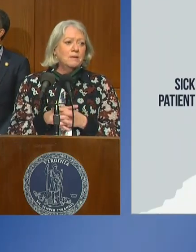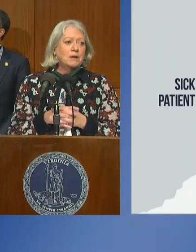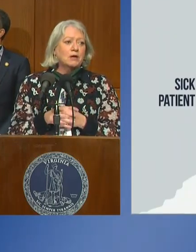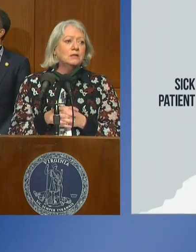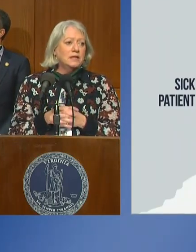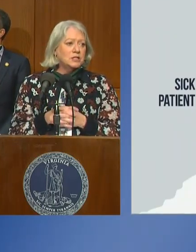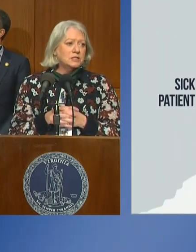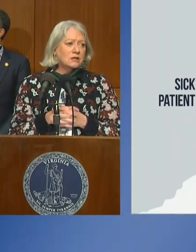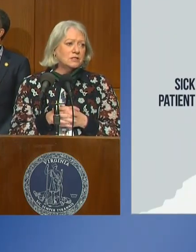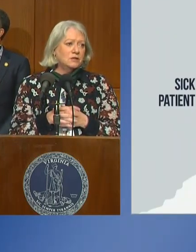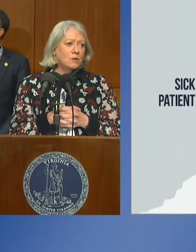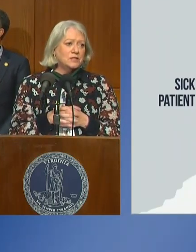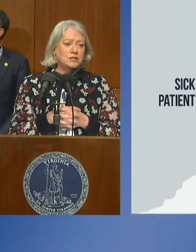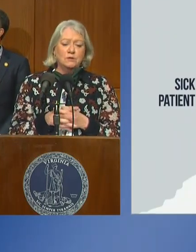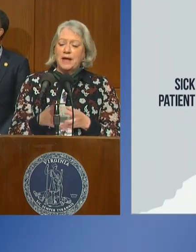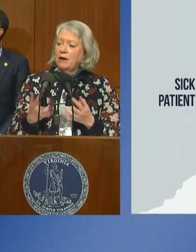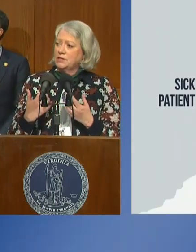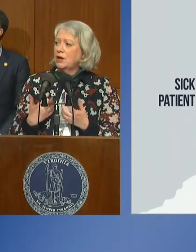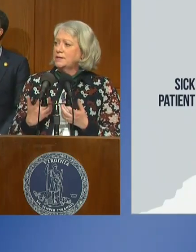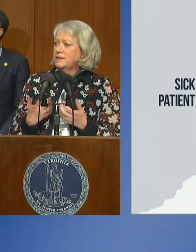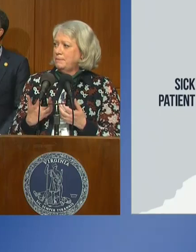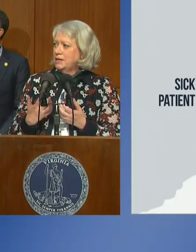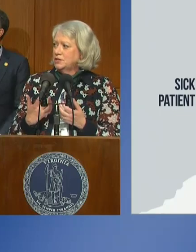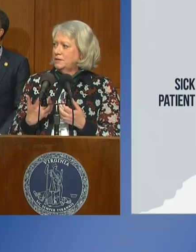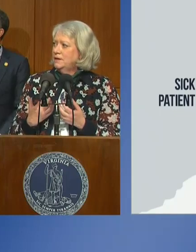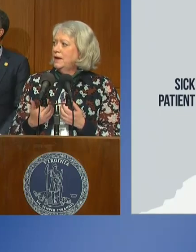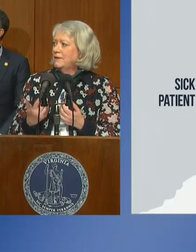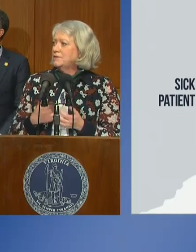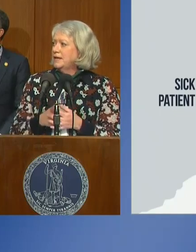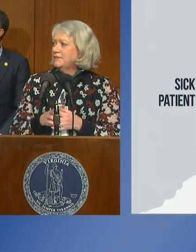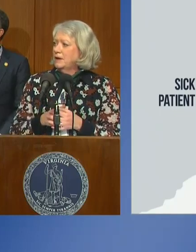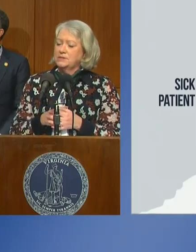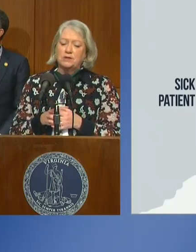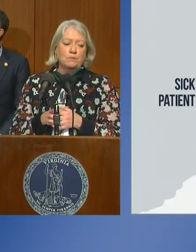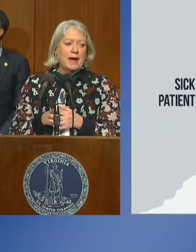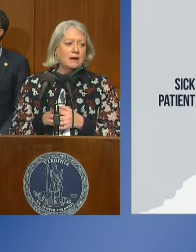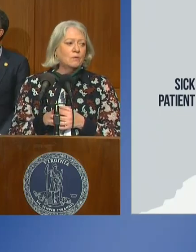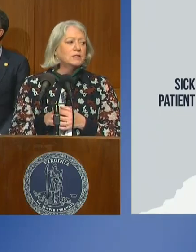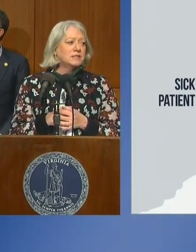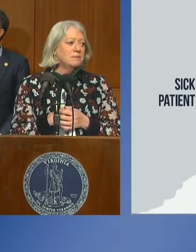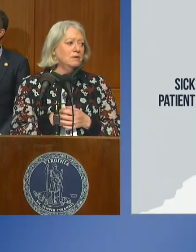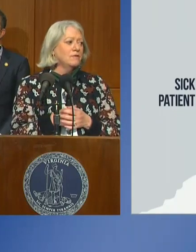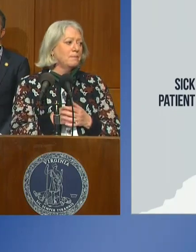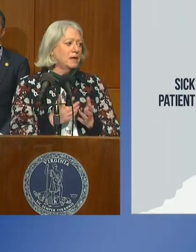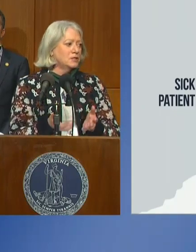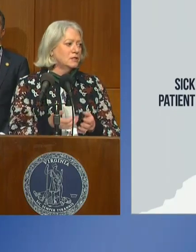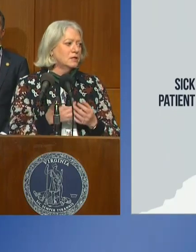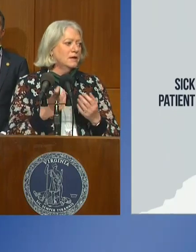WHERE ARE DISEASE THIS. AND BY ACCIDENT AND BE ABLE THINK ABOUT RE OPENING. BUT OUR CLINICIANS ALSO KNOW WHAT TO DO